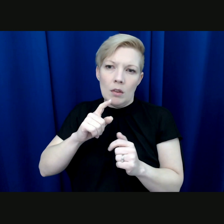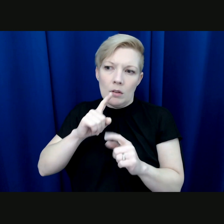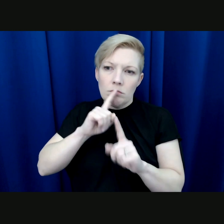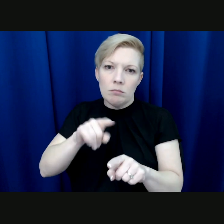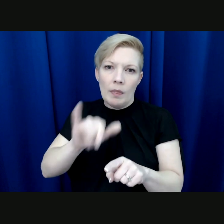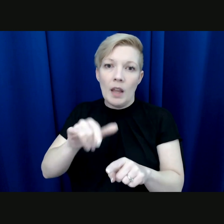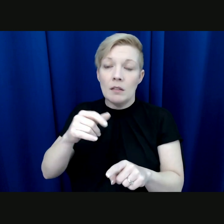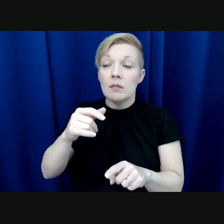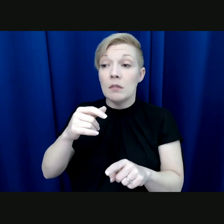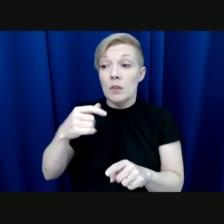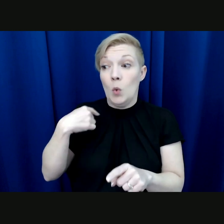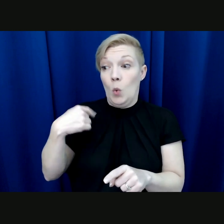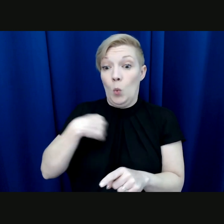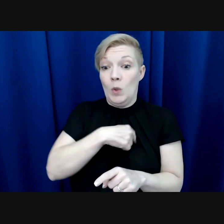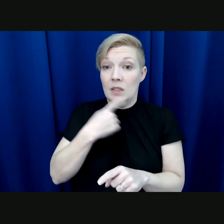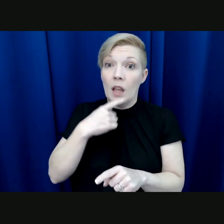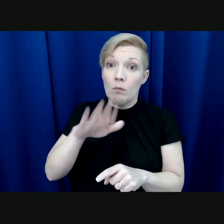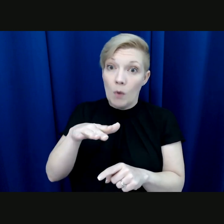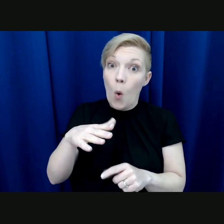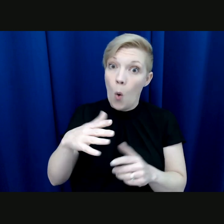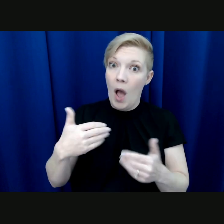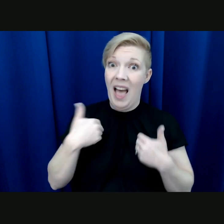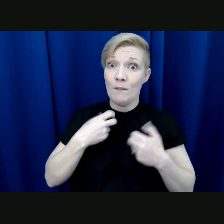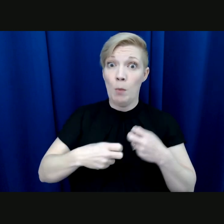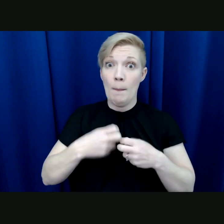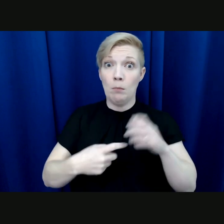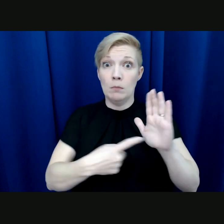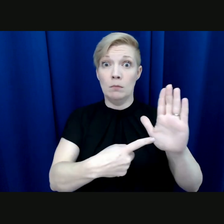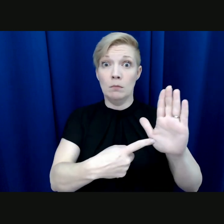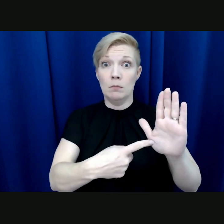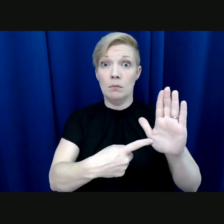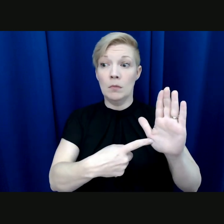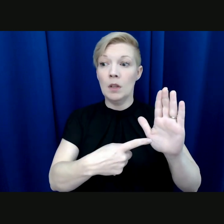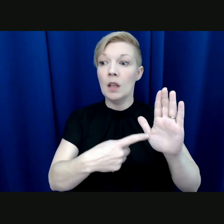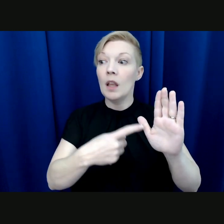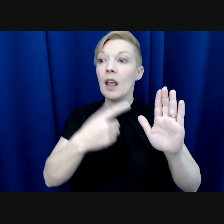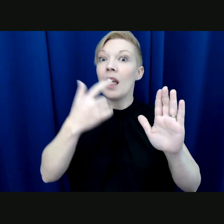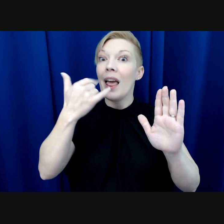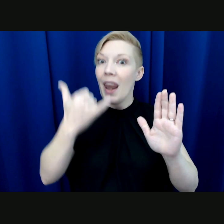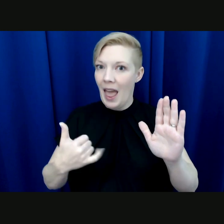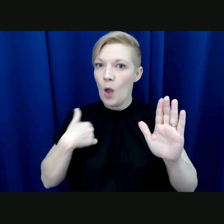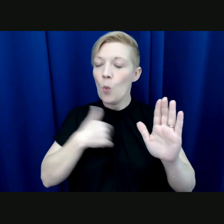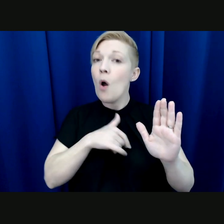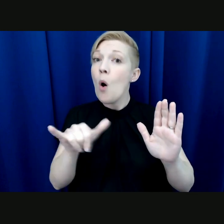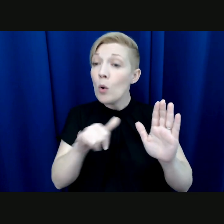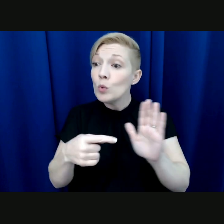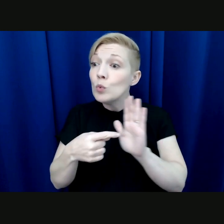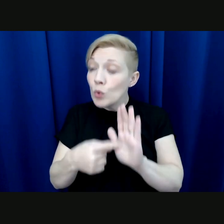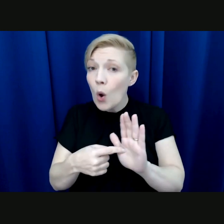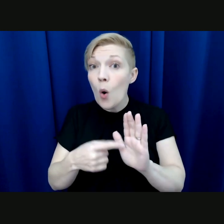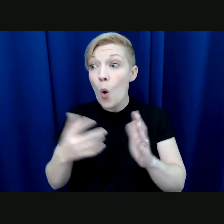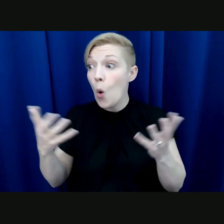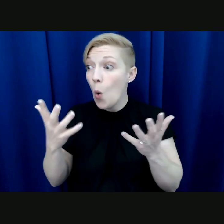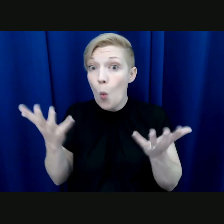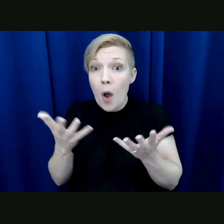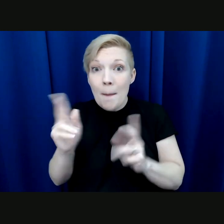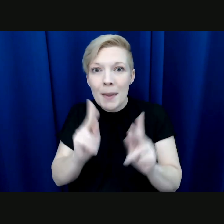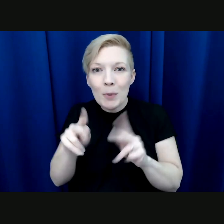But here are people doing things both inside of government, outside of government, private partnerships,